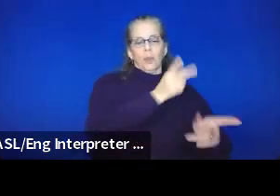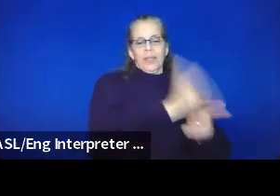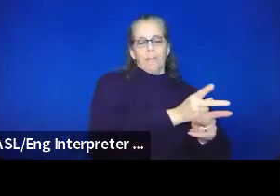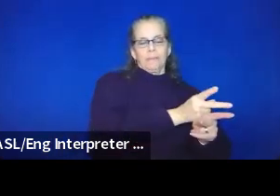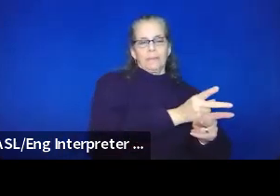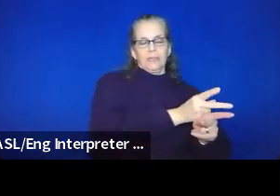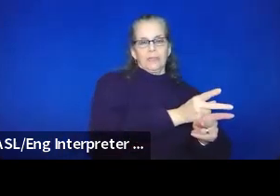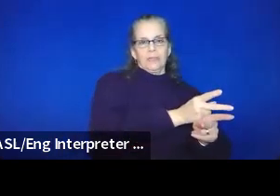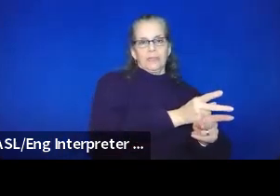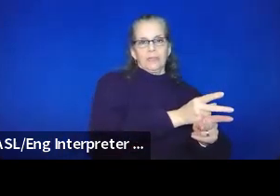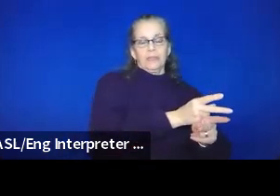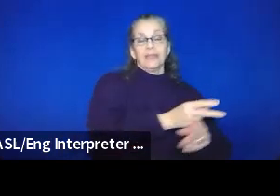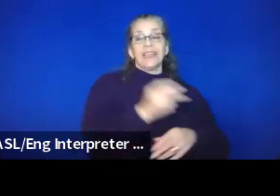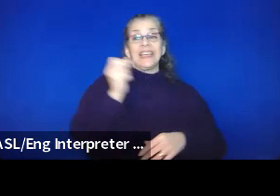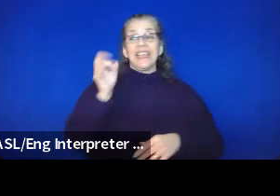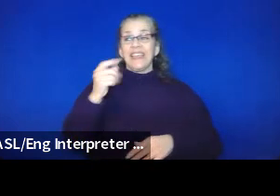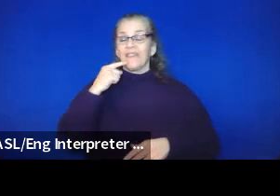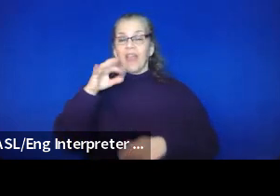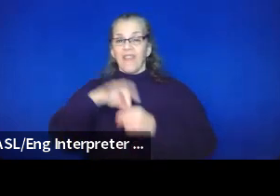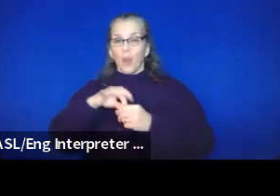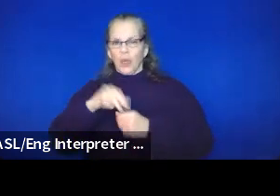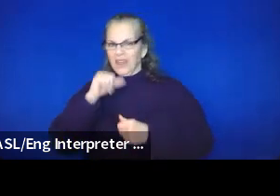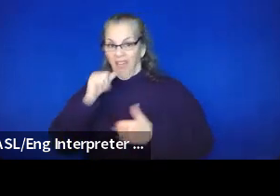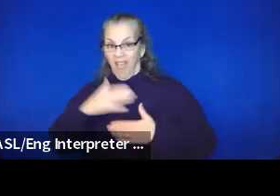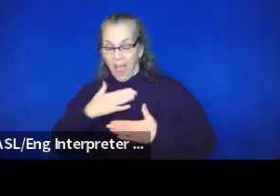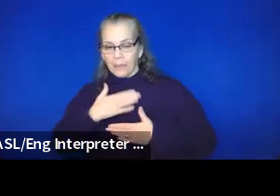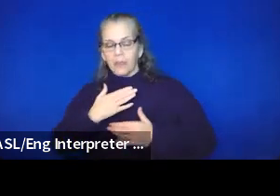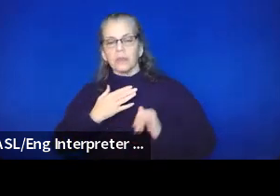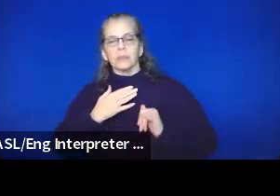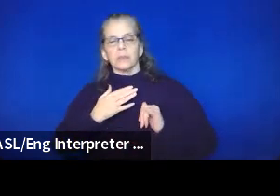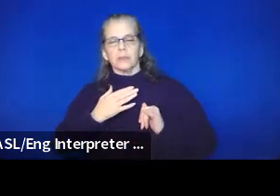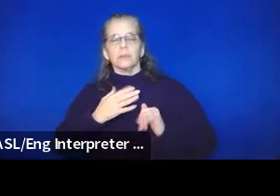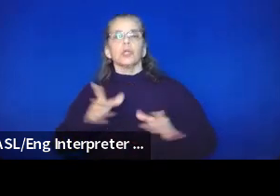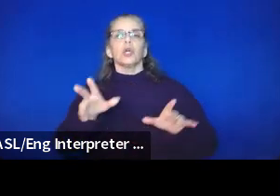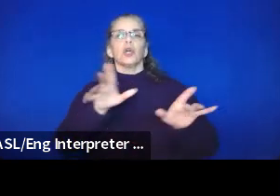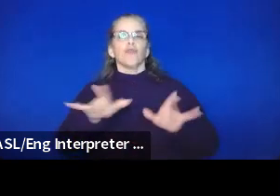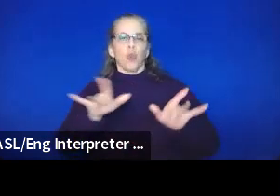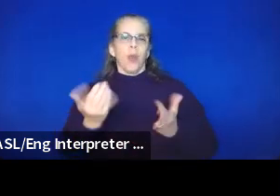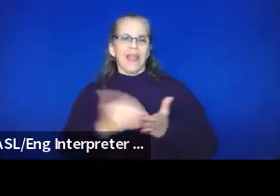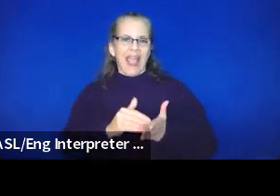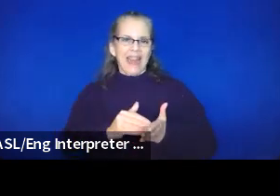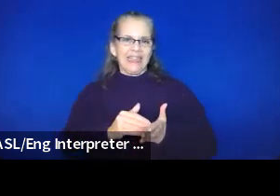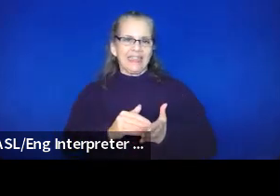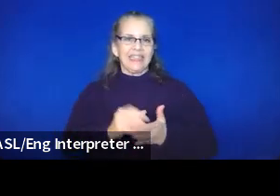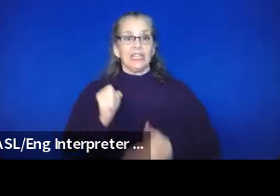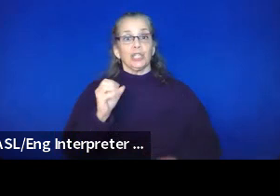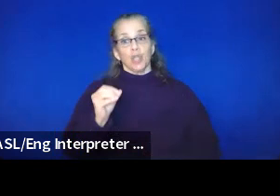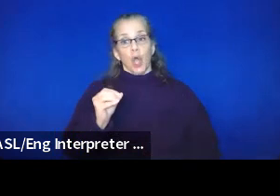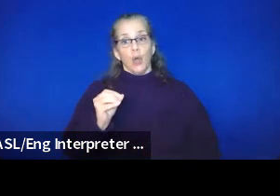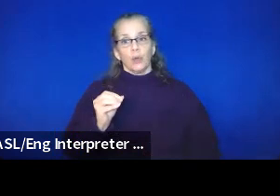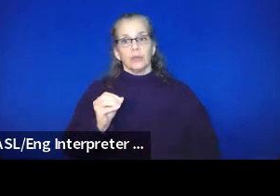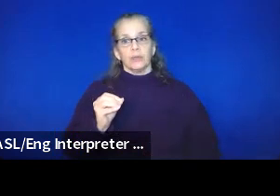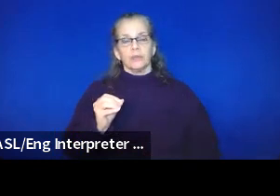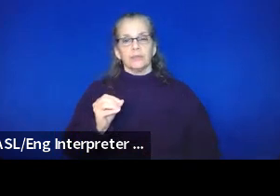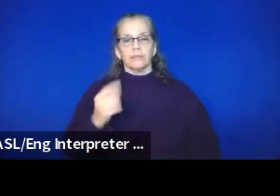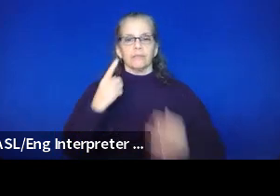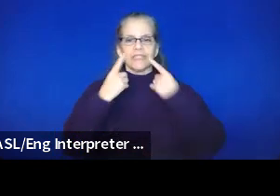And if not, we re recorded it. So.... . And thank you for the compliment!